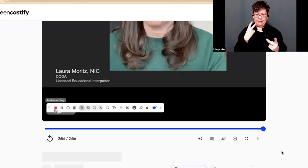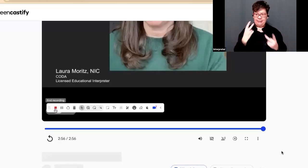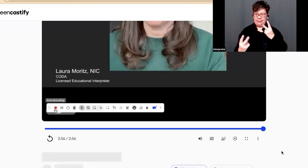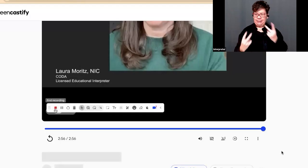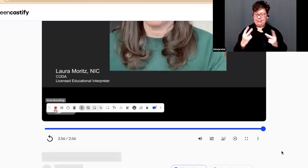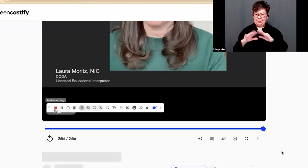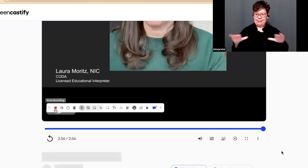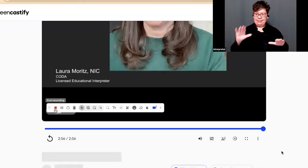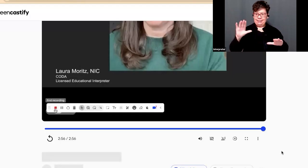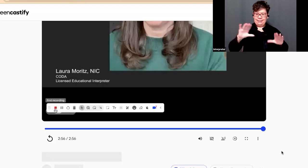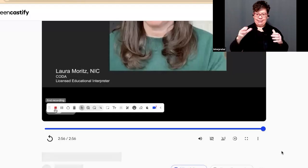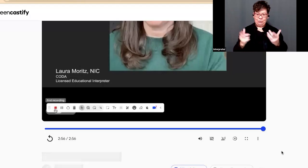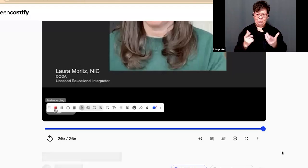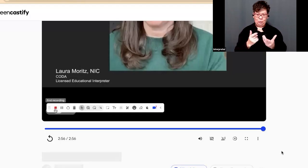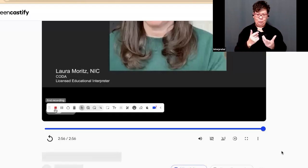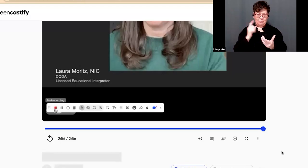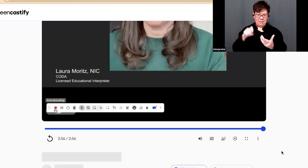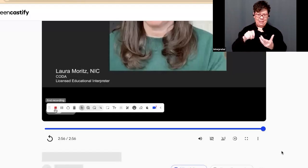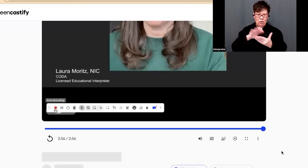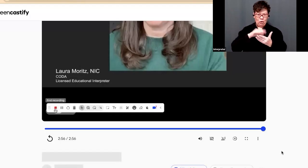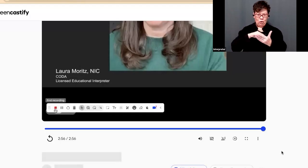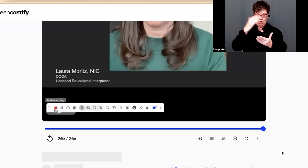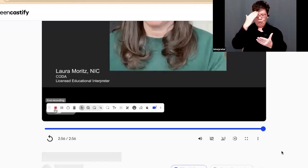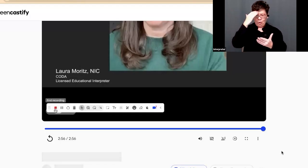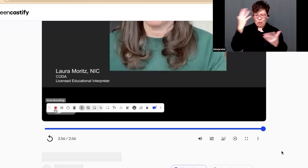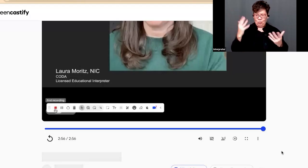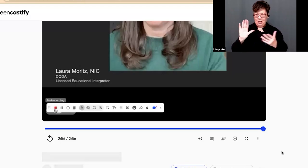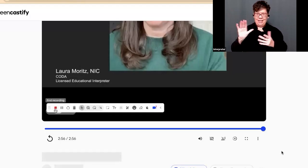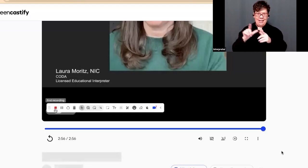what language is being used, what knowledge is being expected.